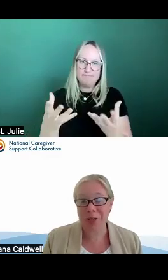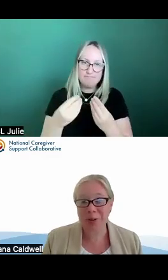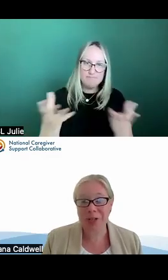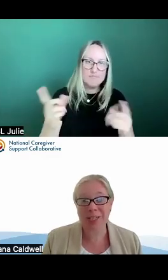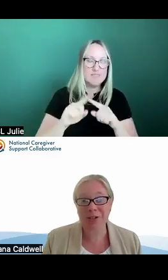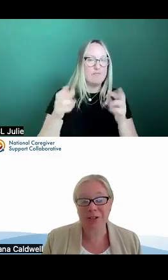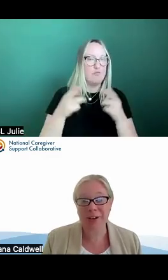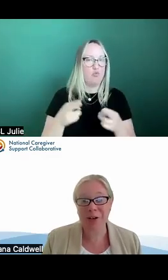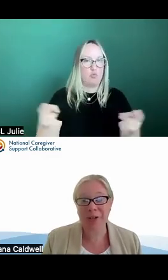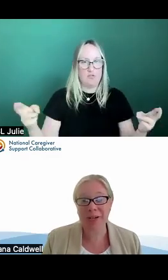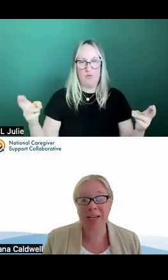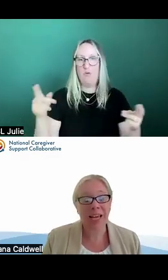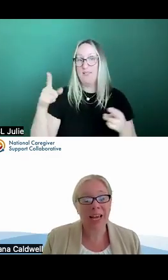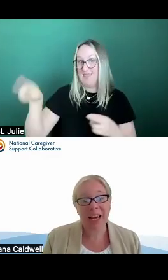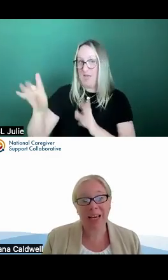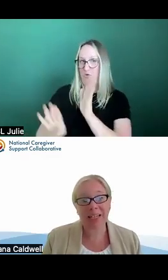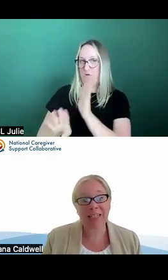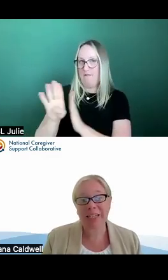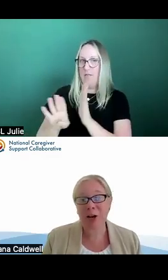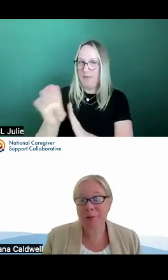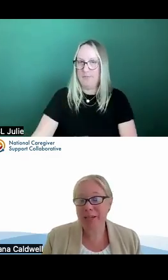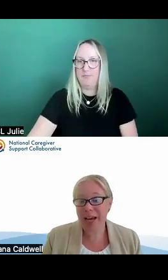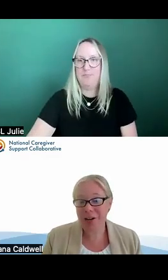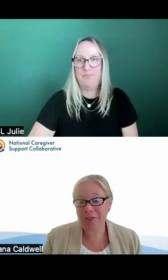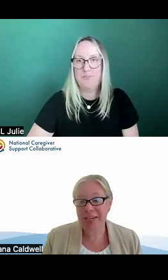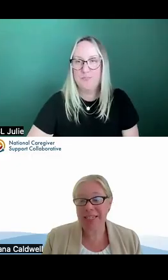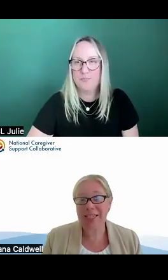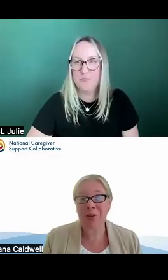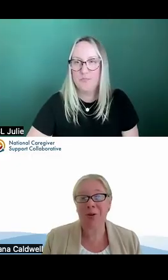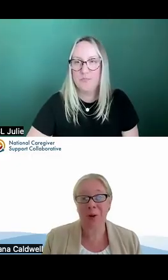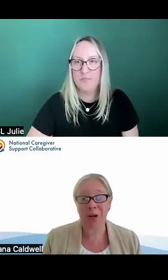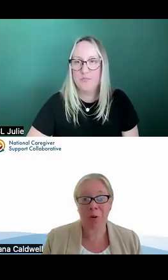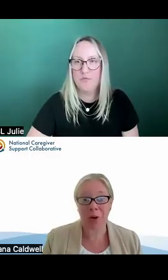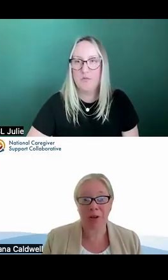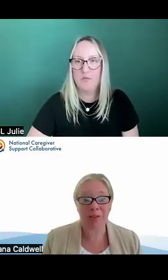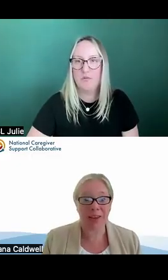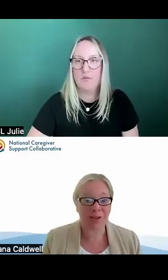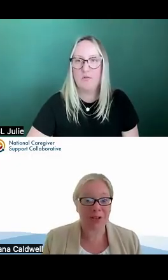resources they're developing and help to elevate the great work that they are